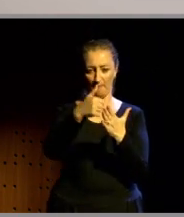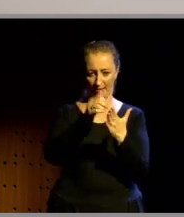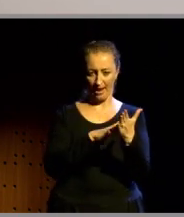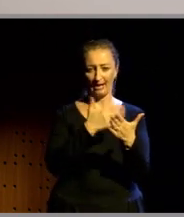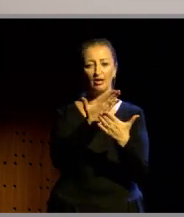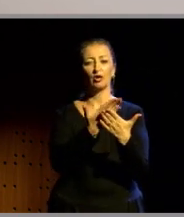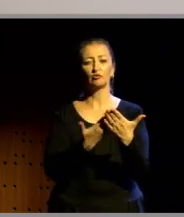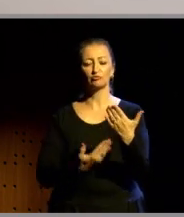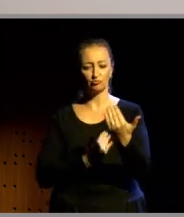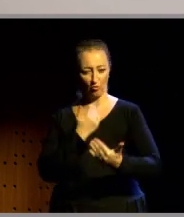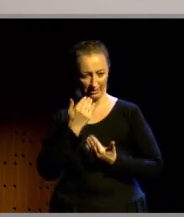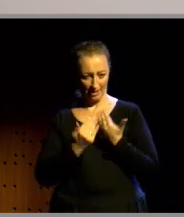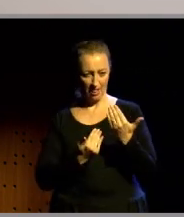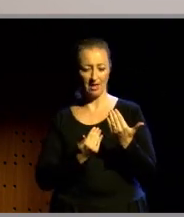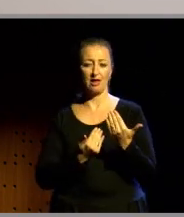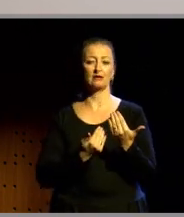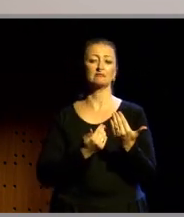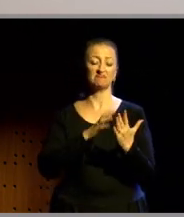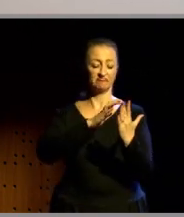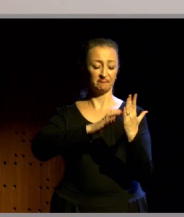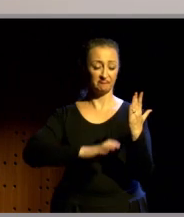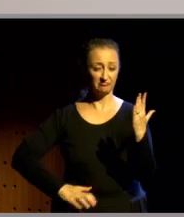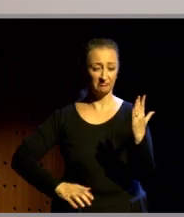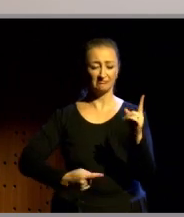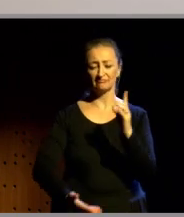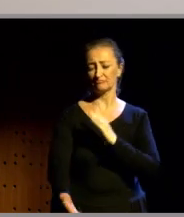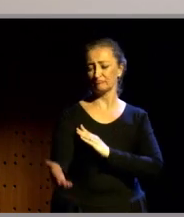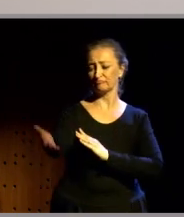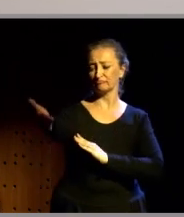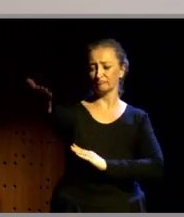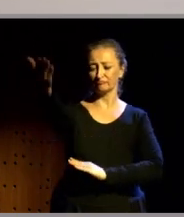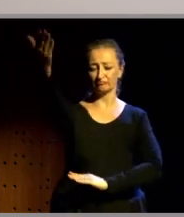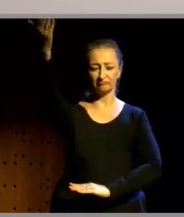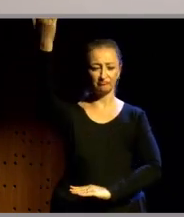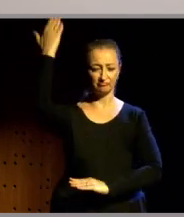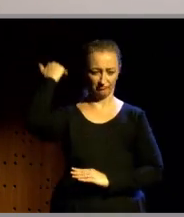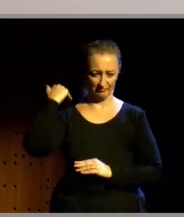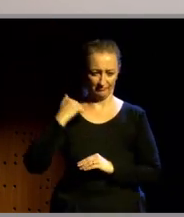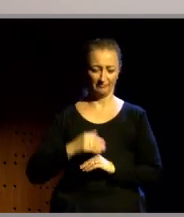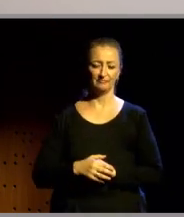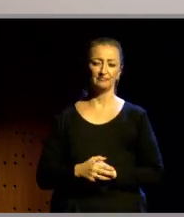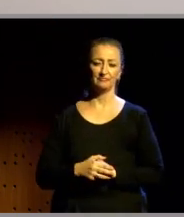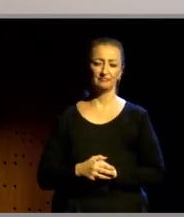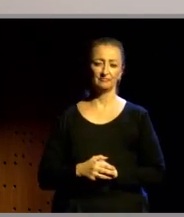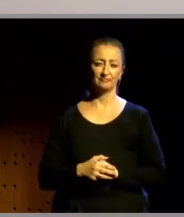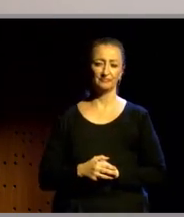of narrative it goes back and back and back, and you've drawn on those traditions